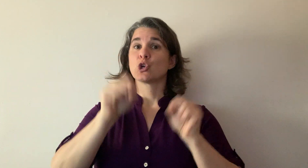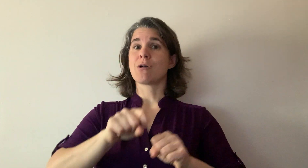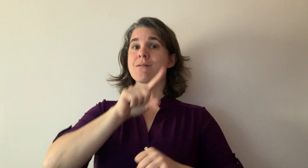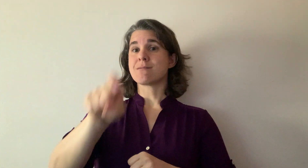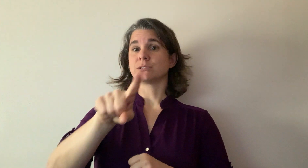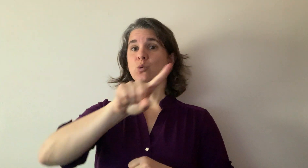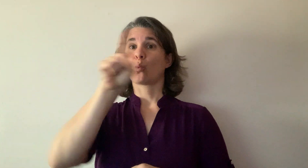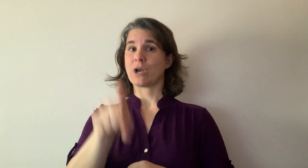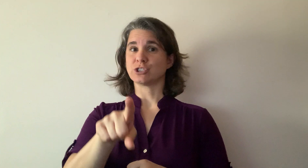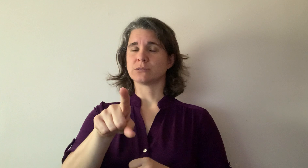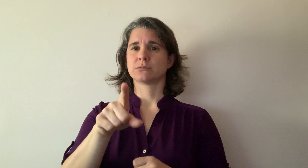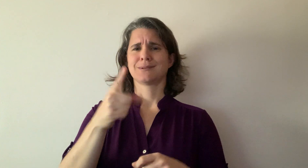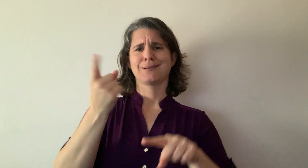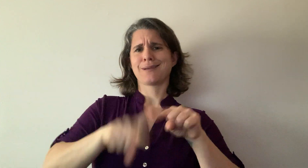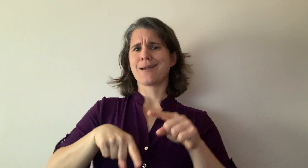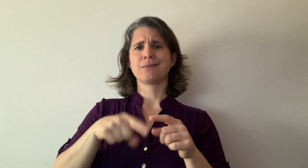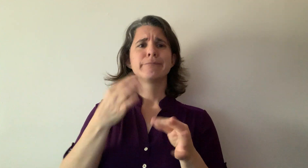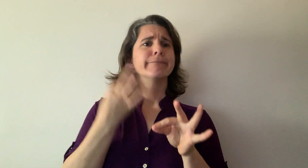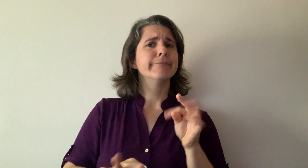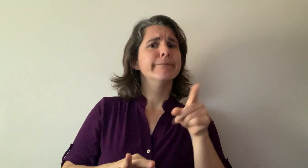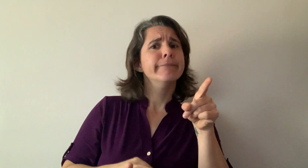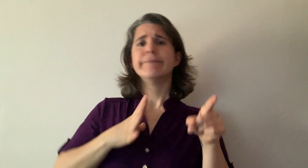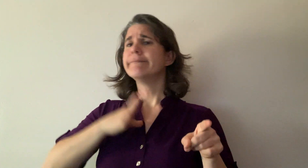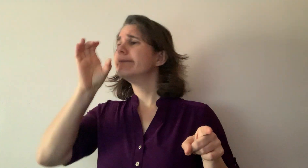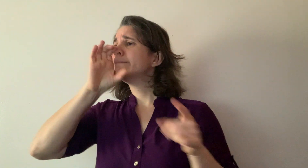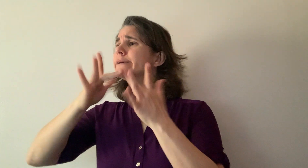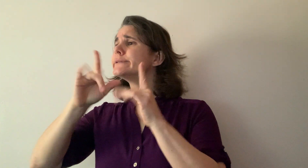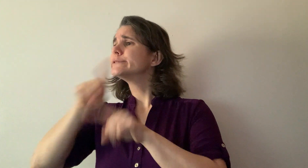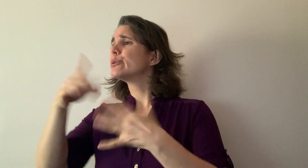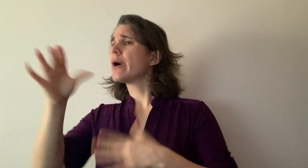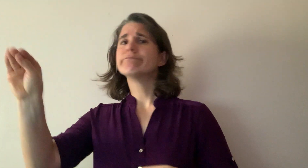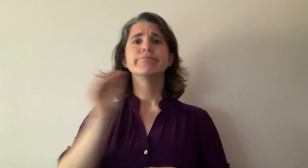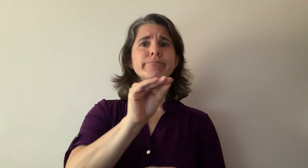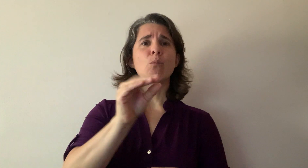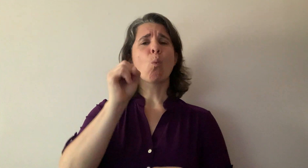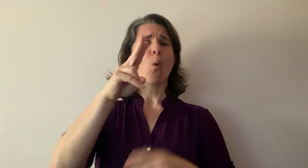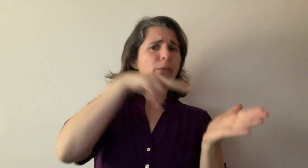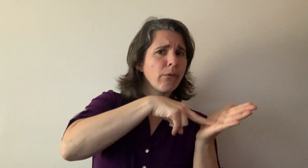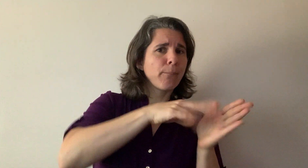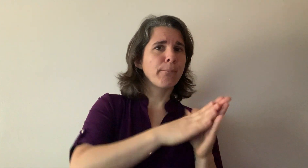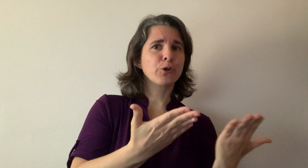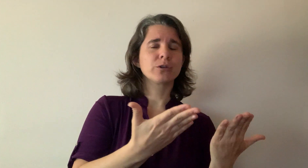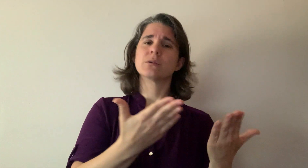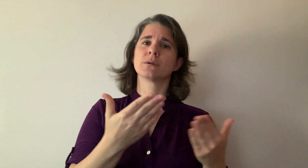Ask questions that can't be simply solved with an internet search or looking in a book.